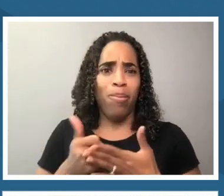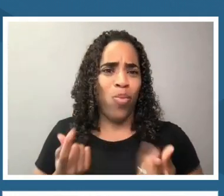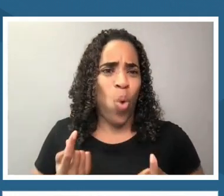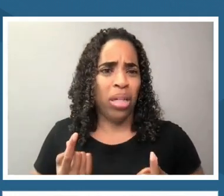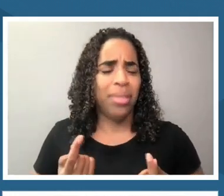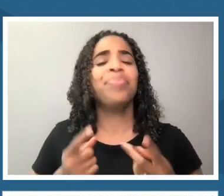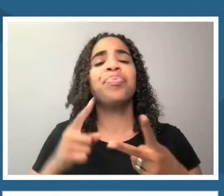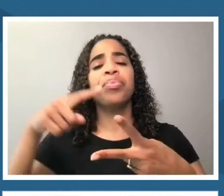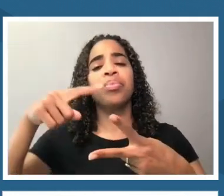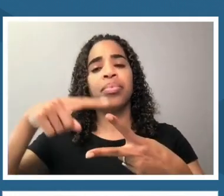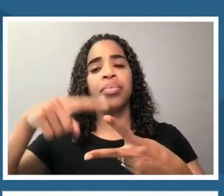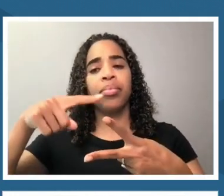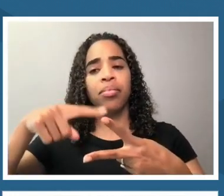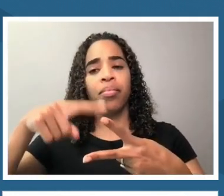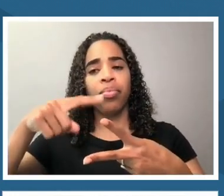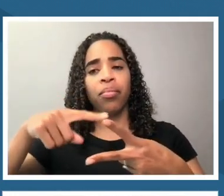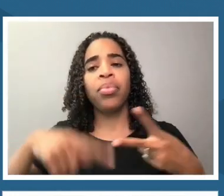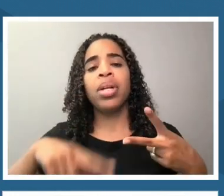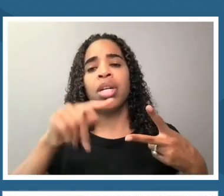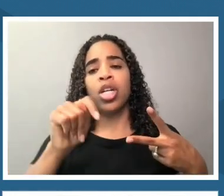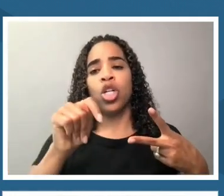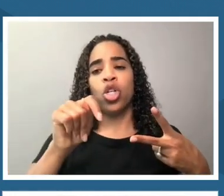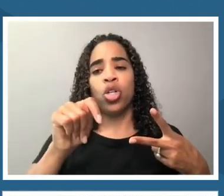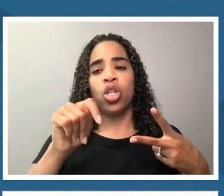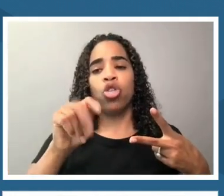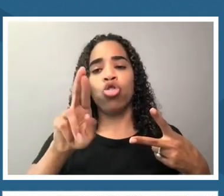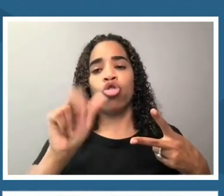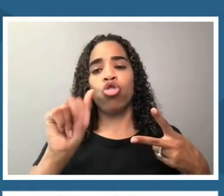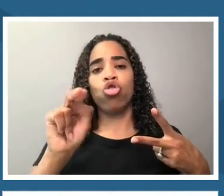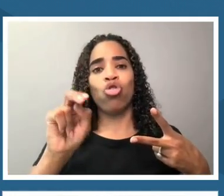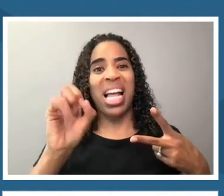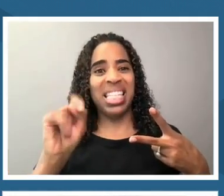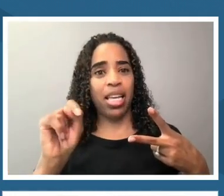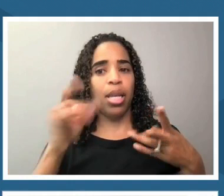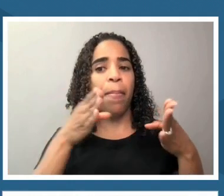called the transistor method or the